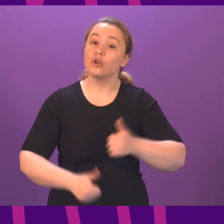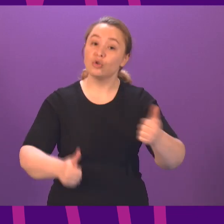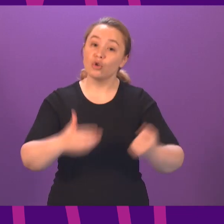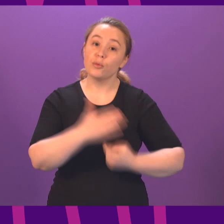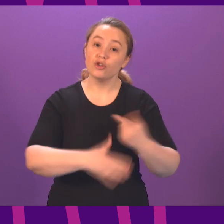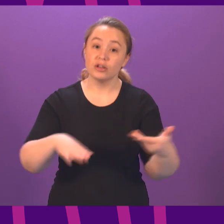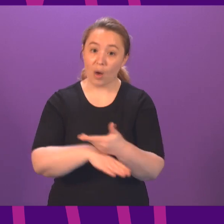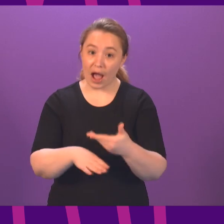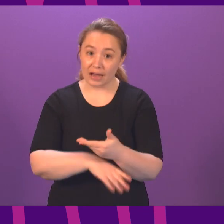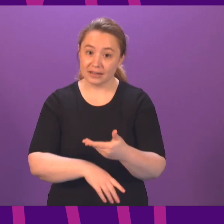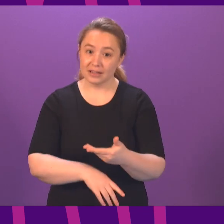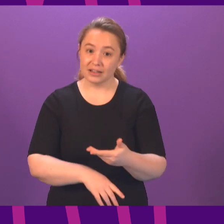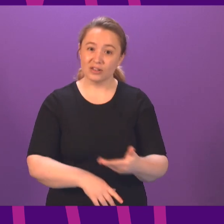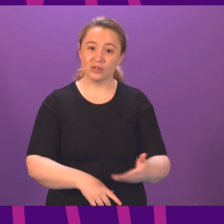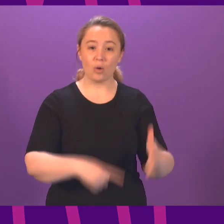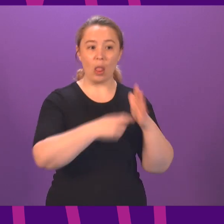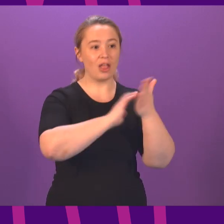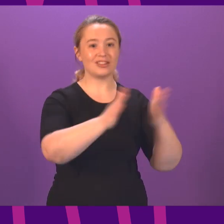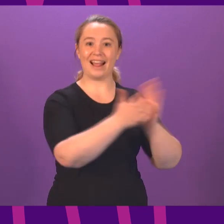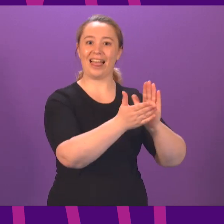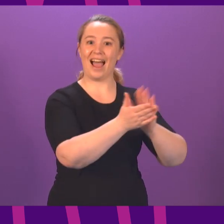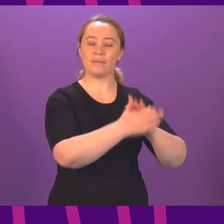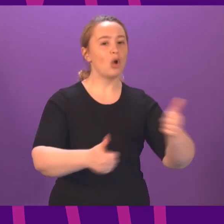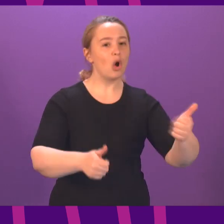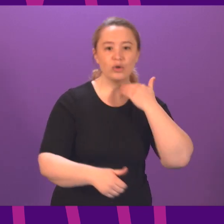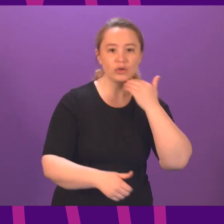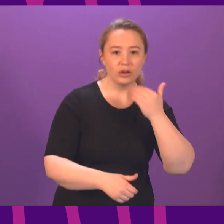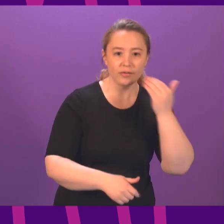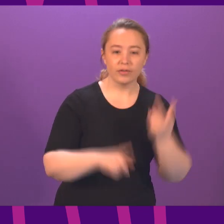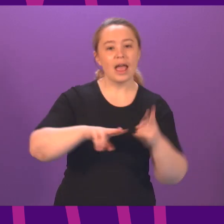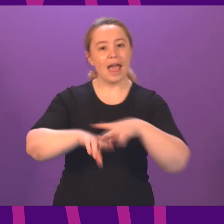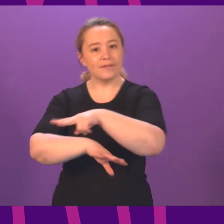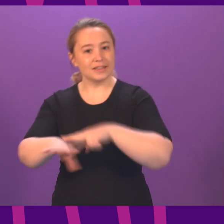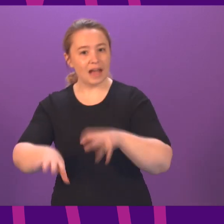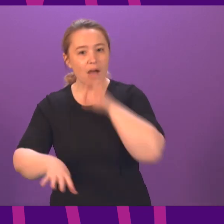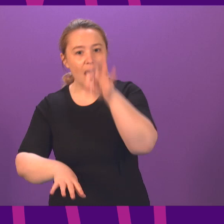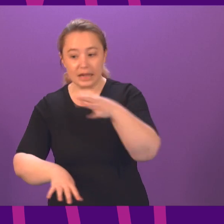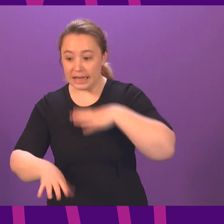workers; listen and act when they ask for enhanced PPE to protect them and those they